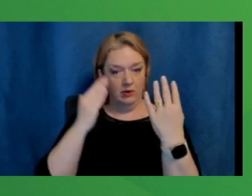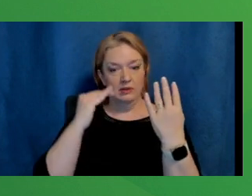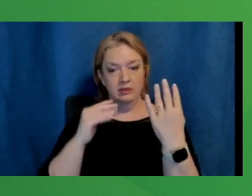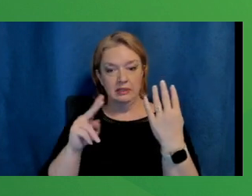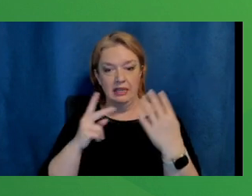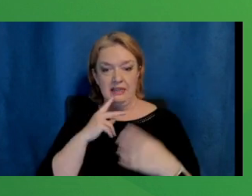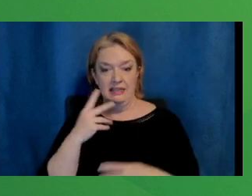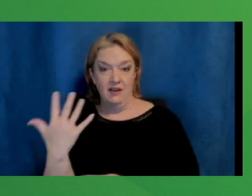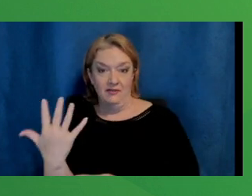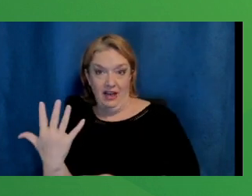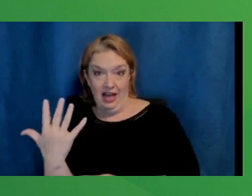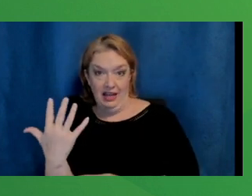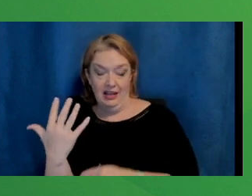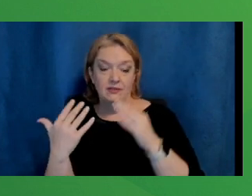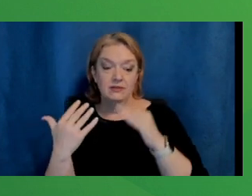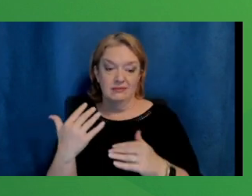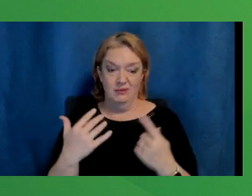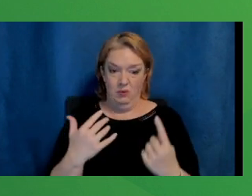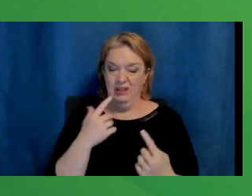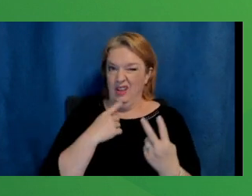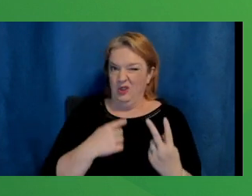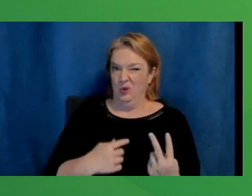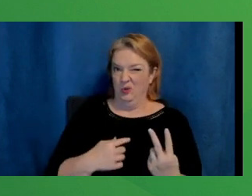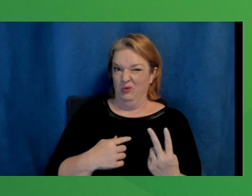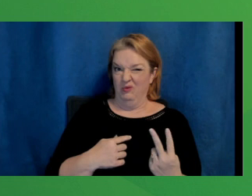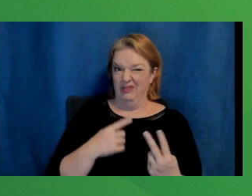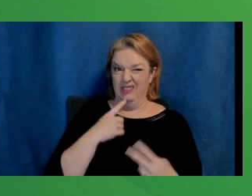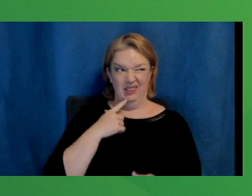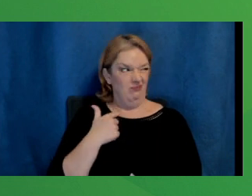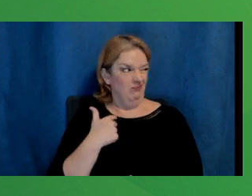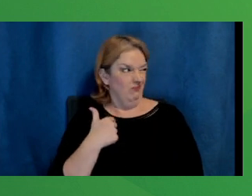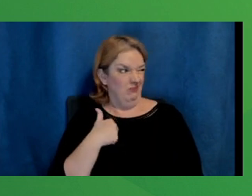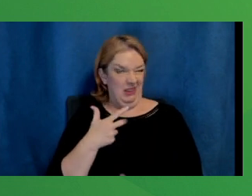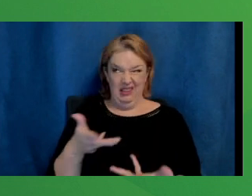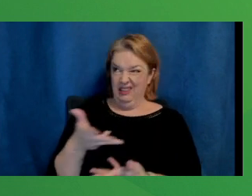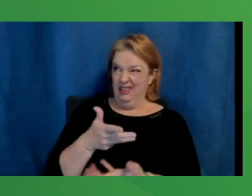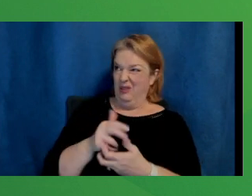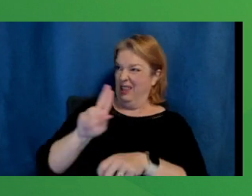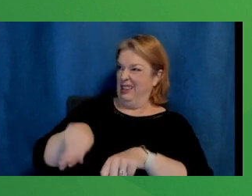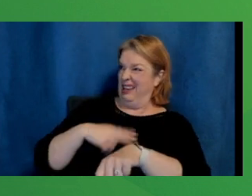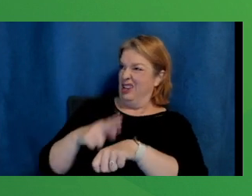a two. Some students didn't really see theirselves intertwined with nature, and some did. So,